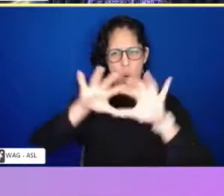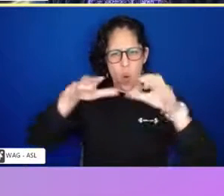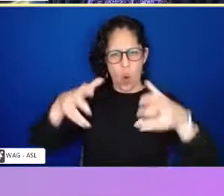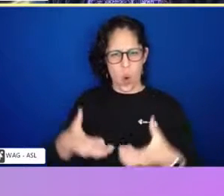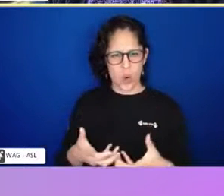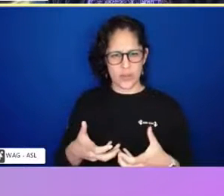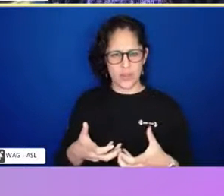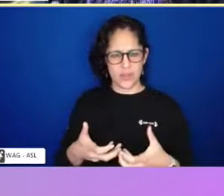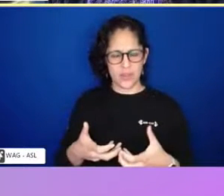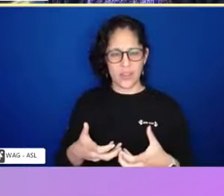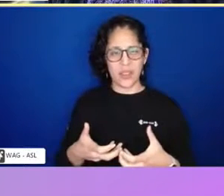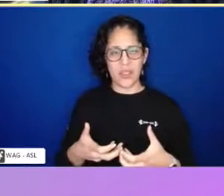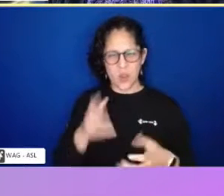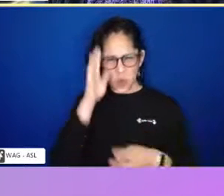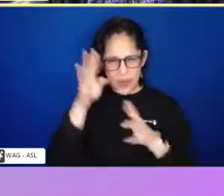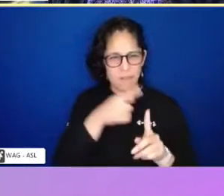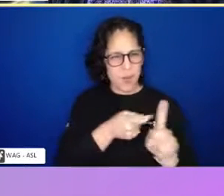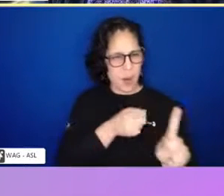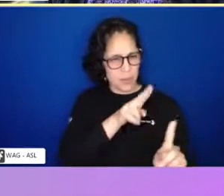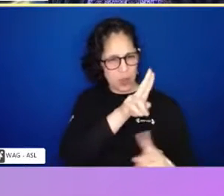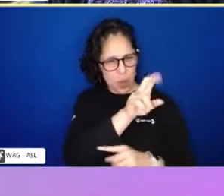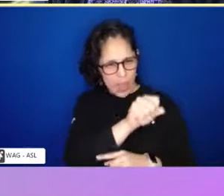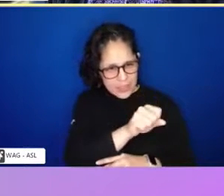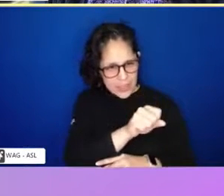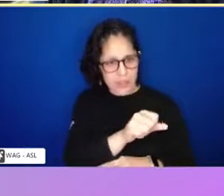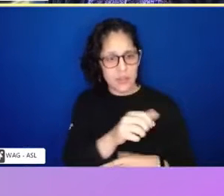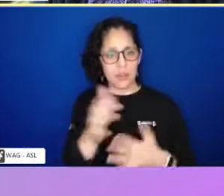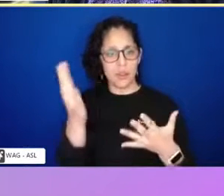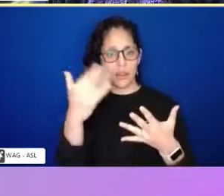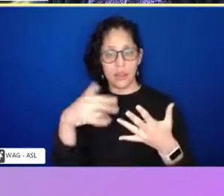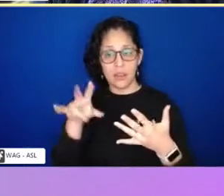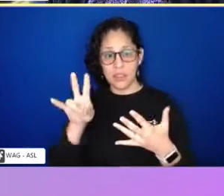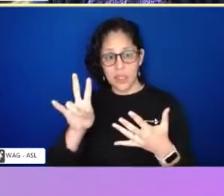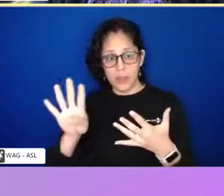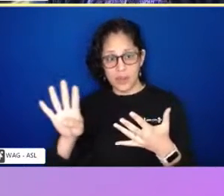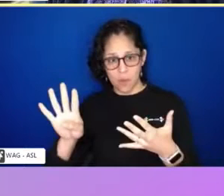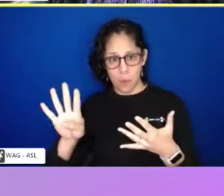they are used around the world, in 74 of those Dreyfus